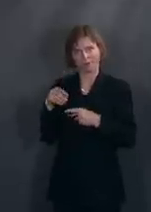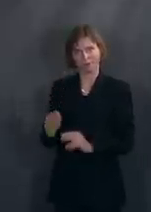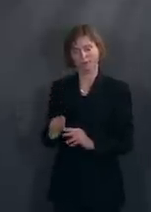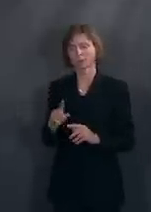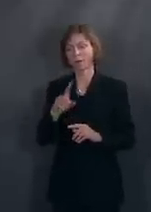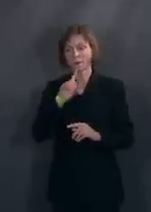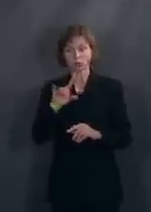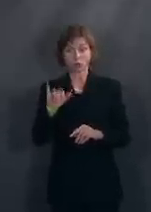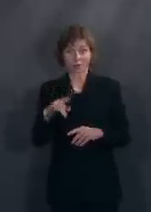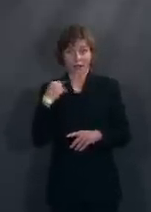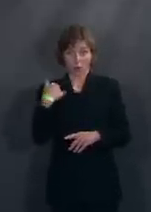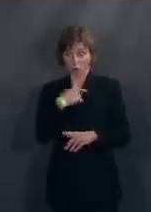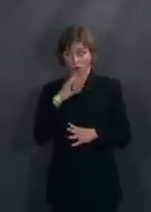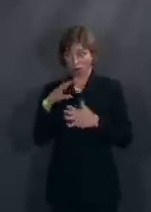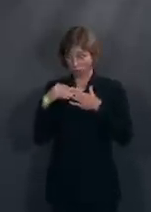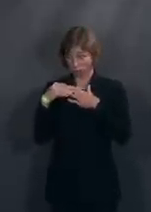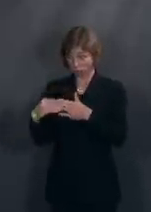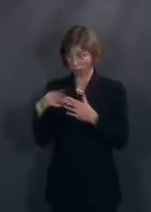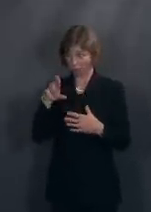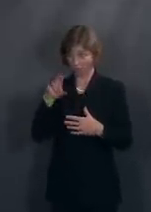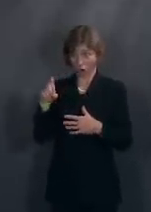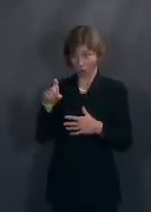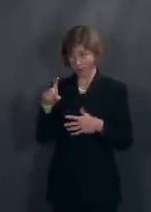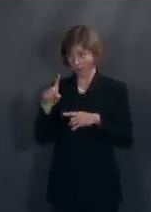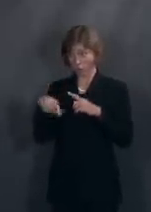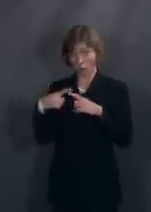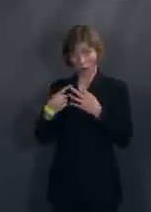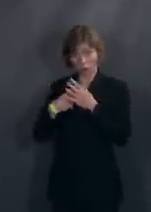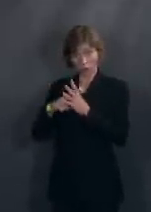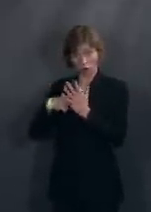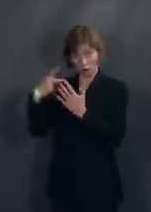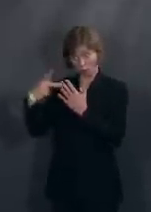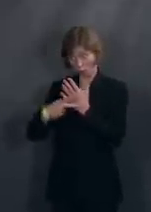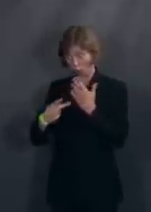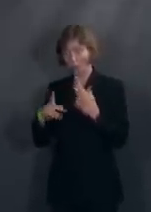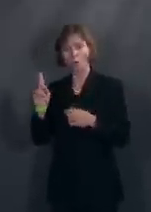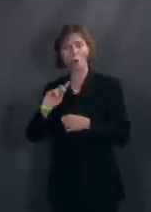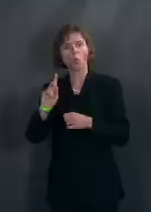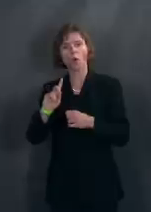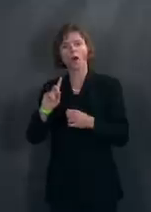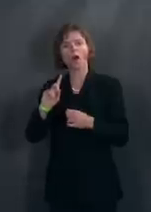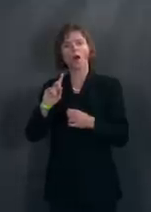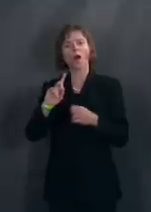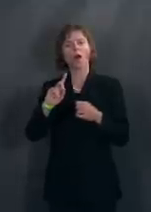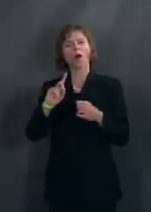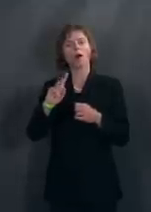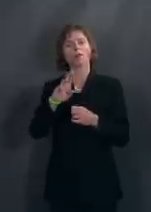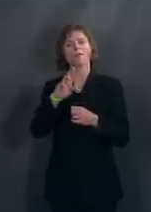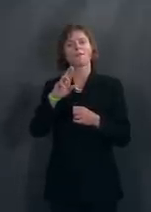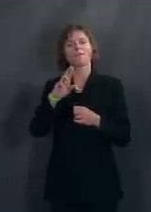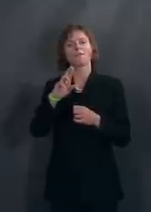in that first phase that are located in areas that are harder to reach to ensure that we have equitable